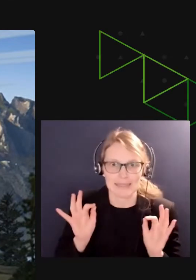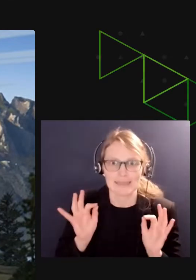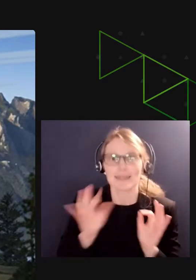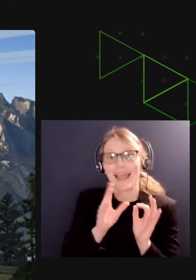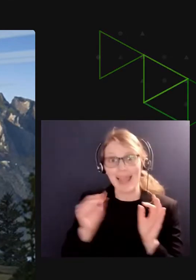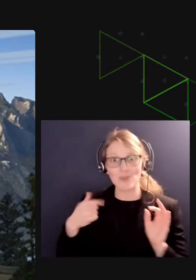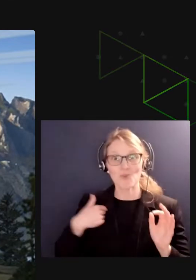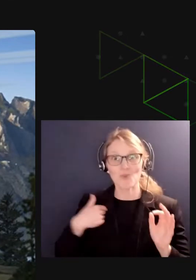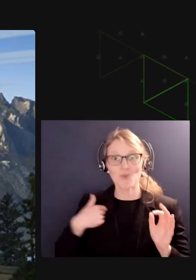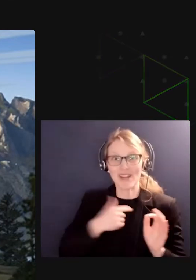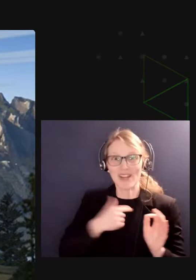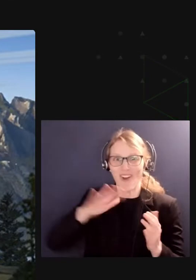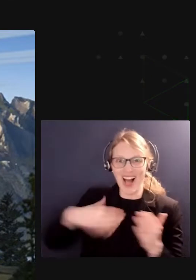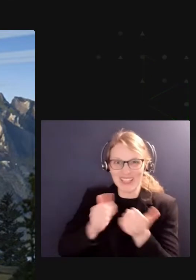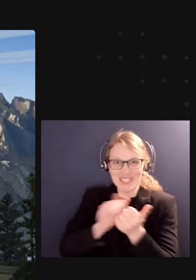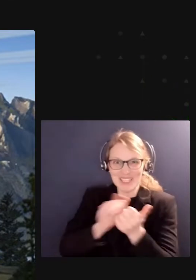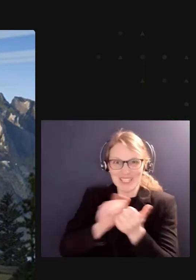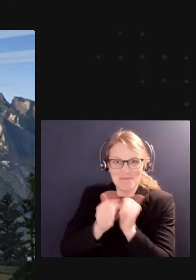I feel like we're starting to get better funnels